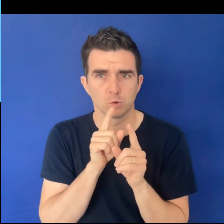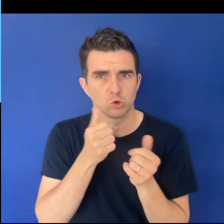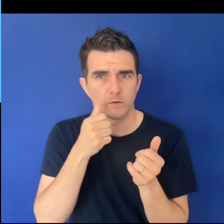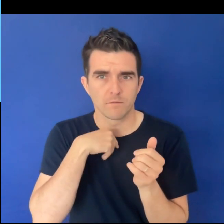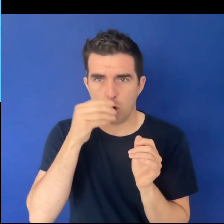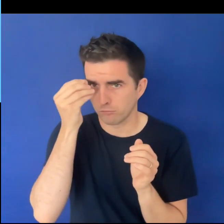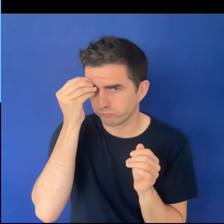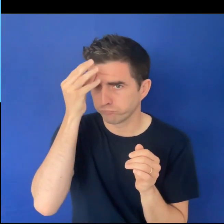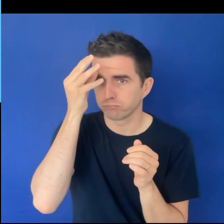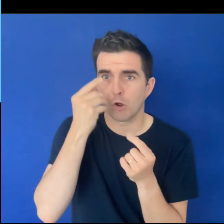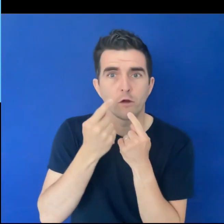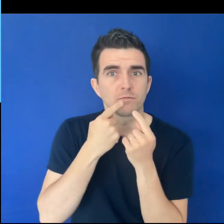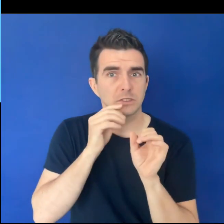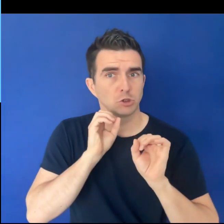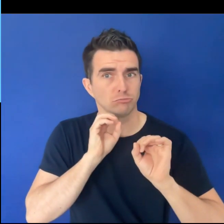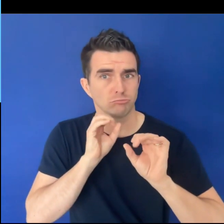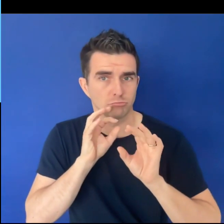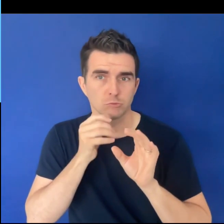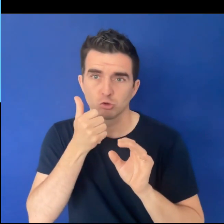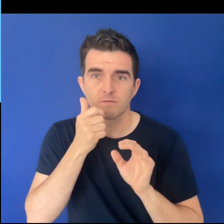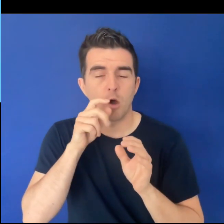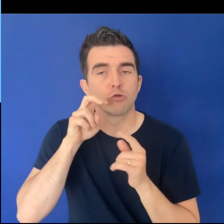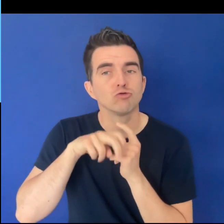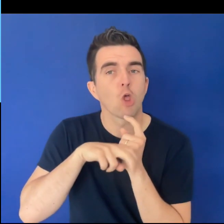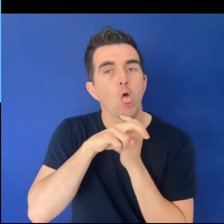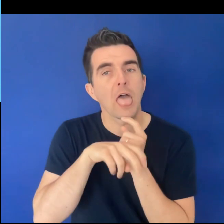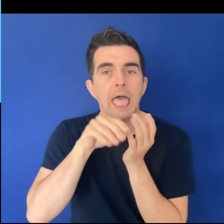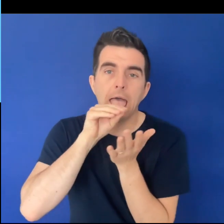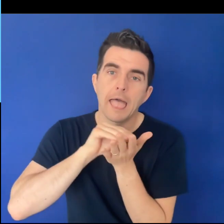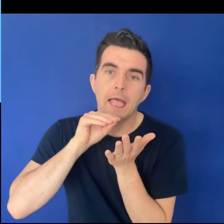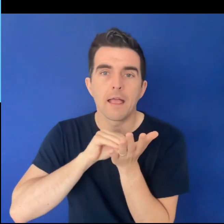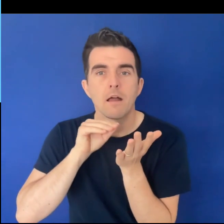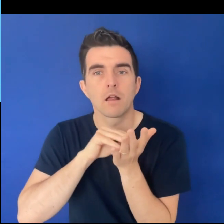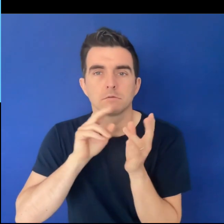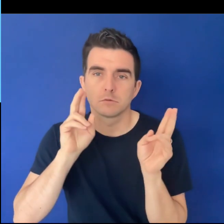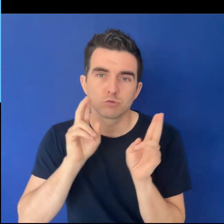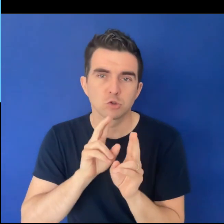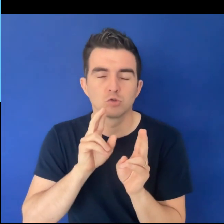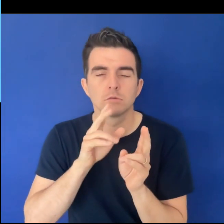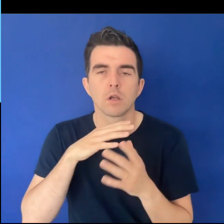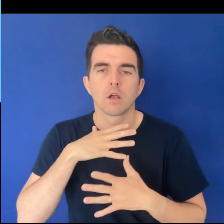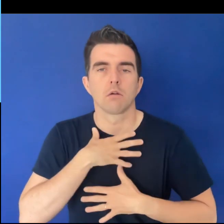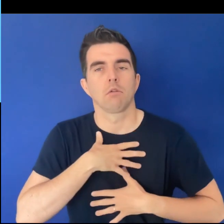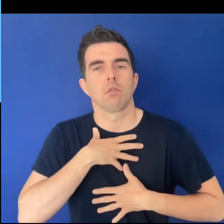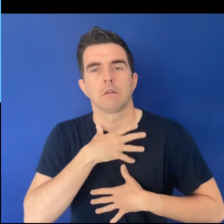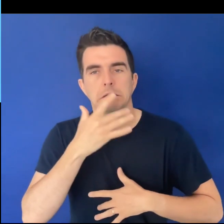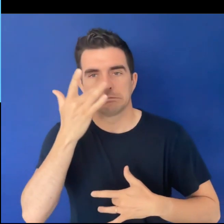more motor accessibility with toggle to run and zoom, this game feels like it was made for me.